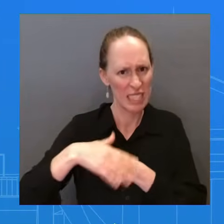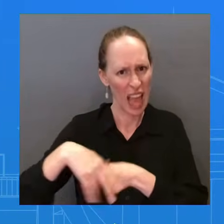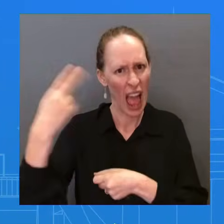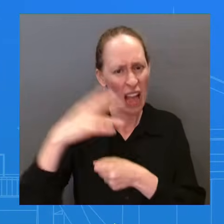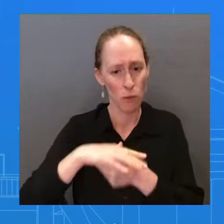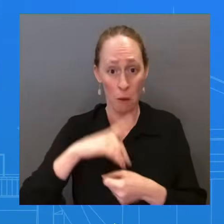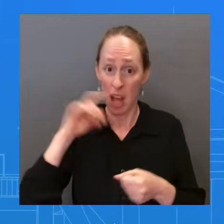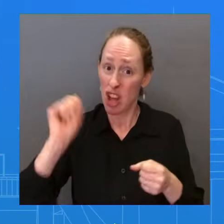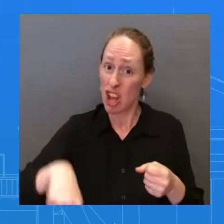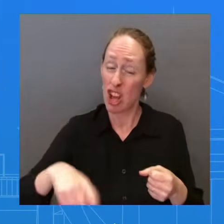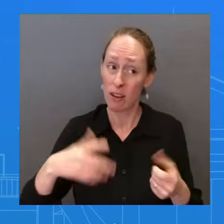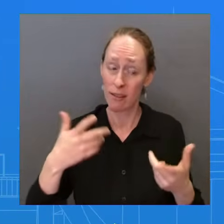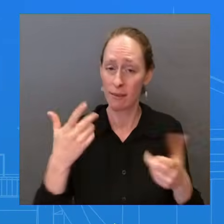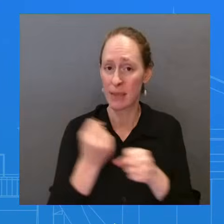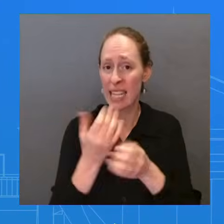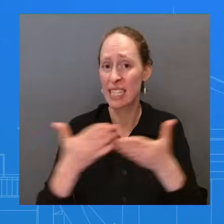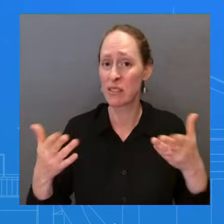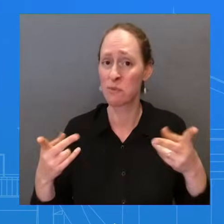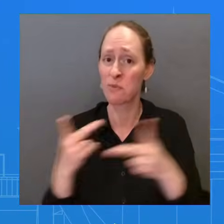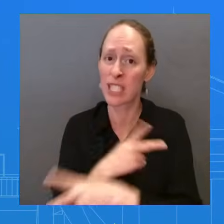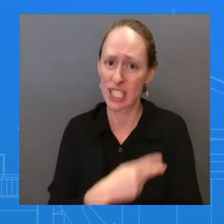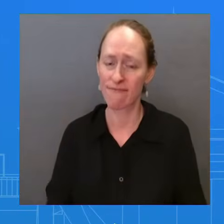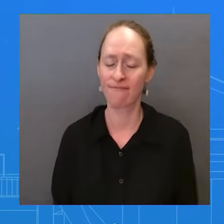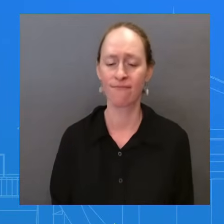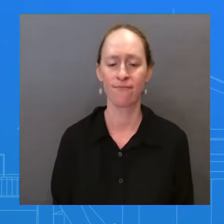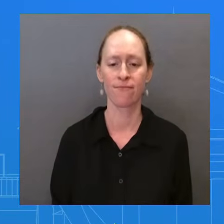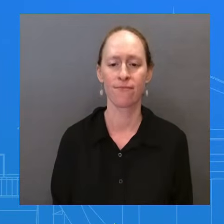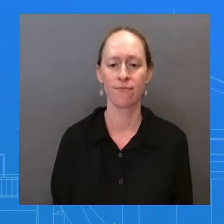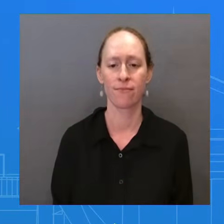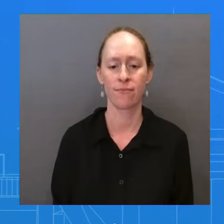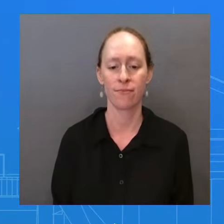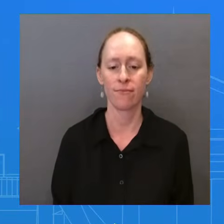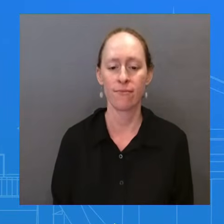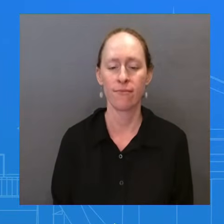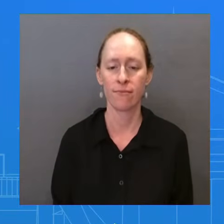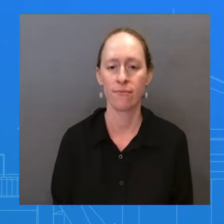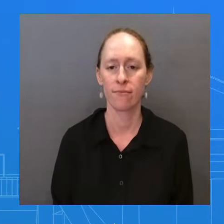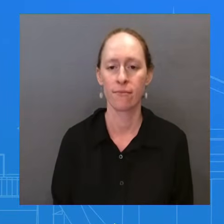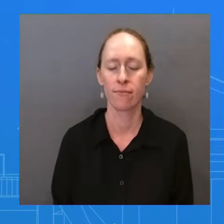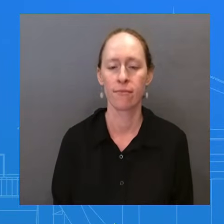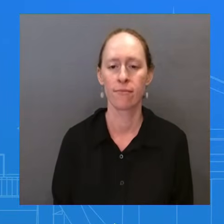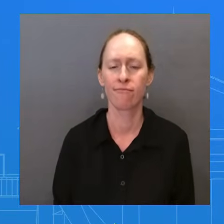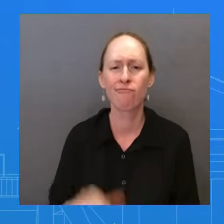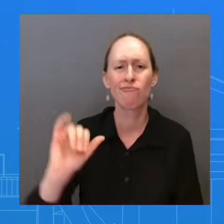There were obviously the drone strikes in Moscow. Ukraine has denied that they're responsible for that. Mr. Kirby: Yeah.